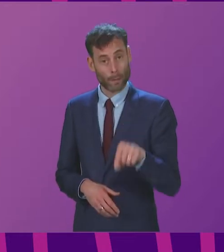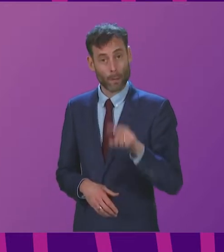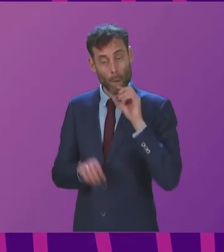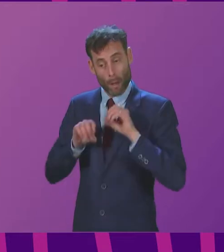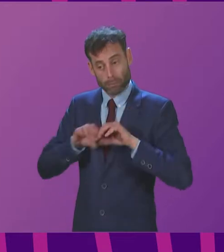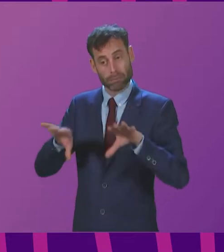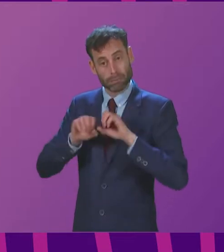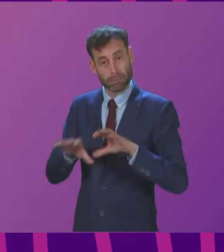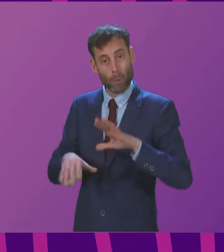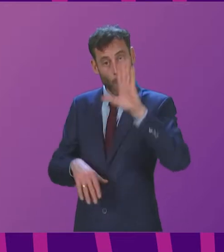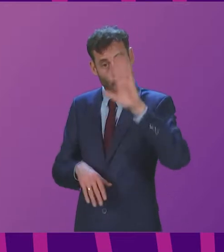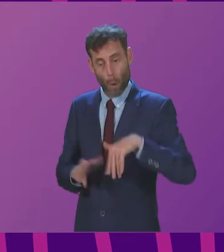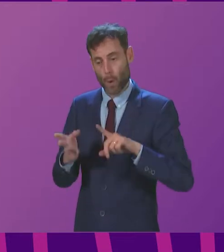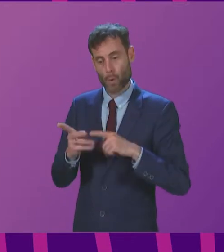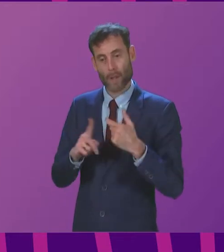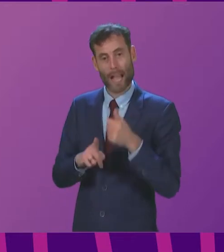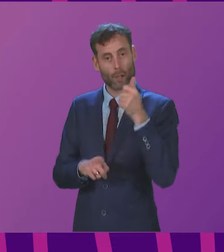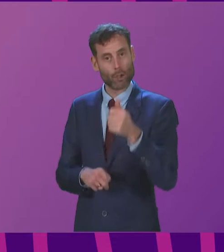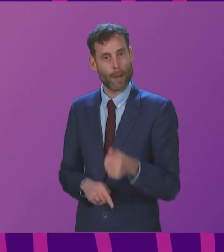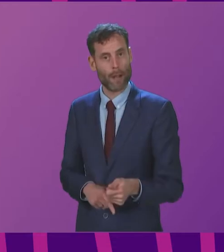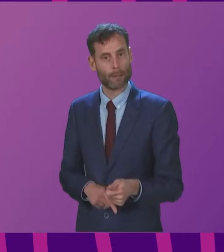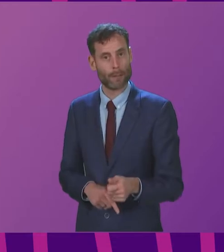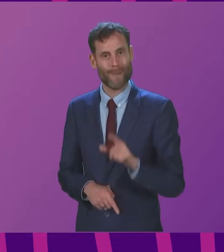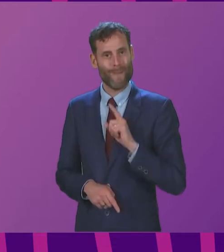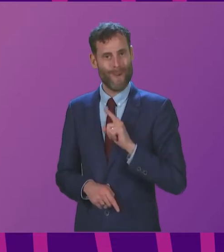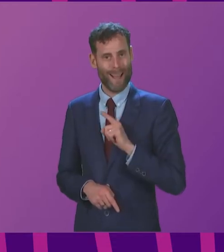That is especially important, as more people will be crossing the border from England—including,